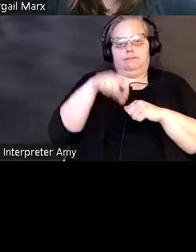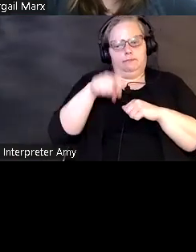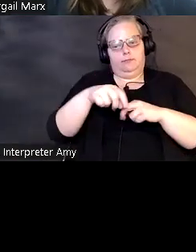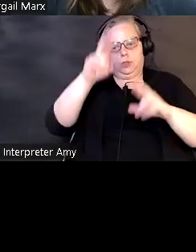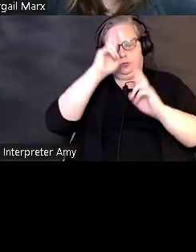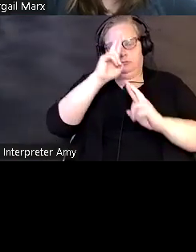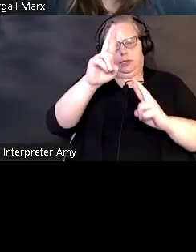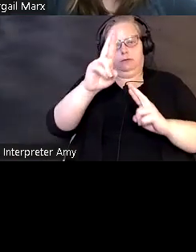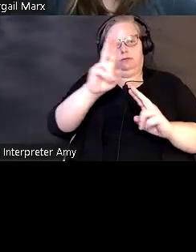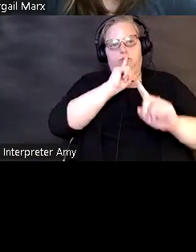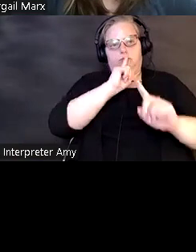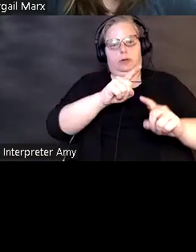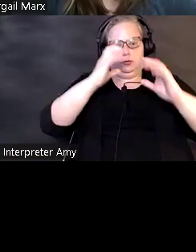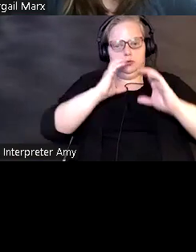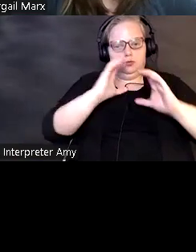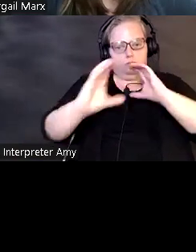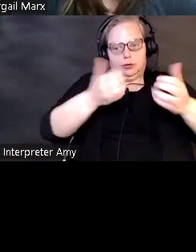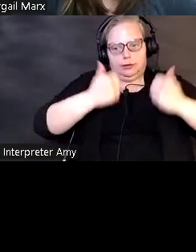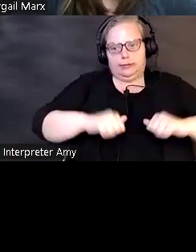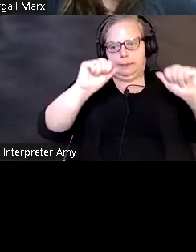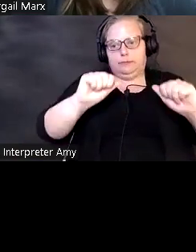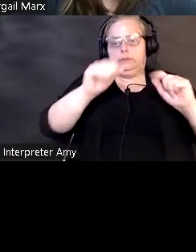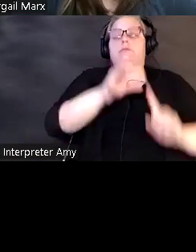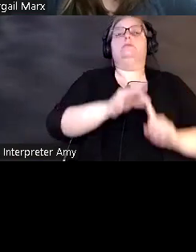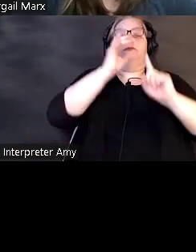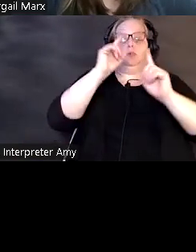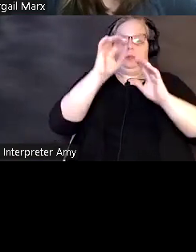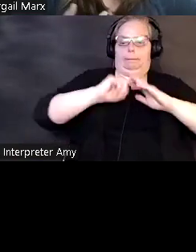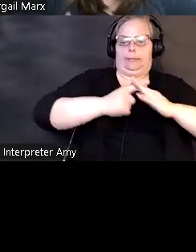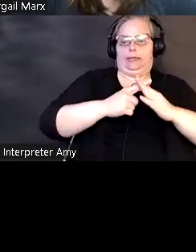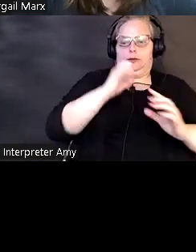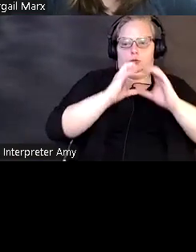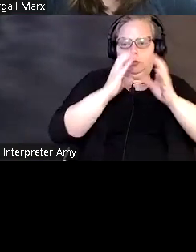communication attempts, especially for beginning communicators to kind of show them the power of